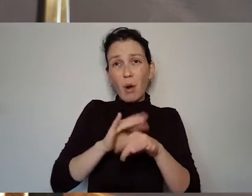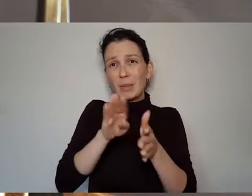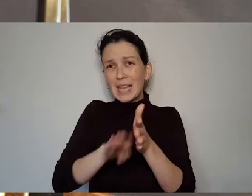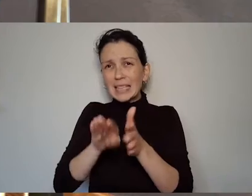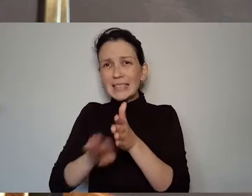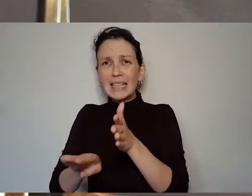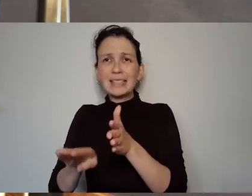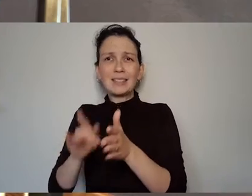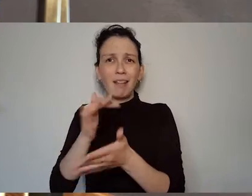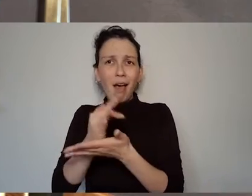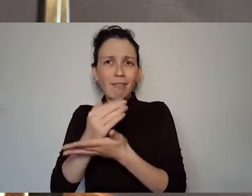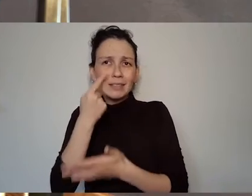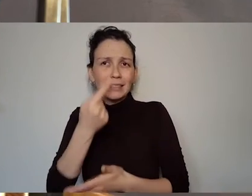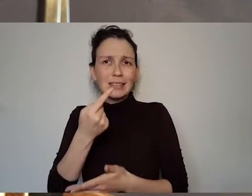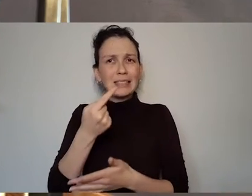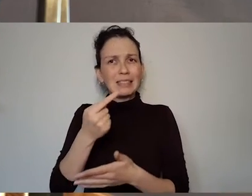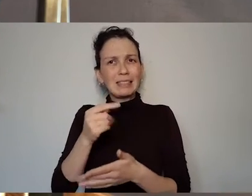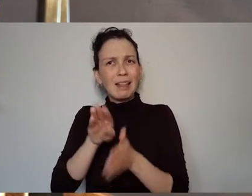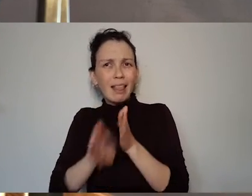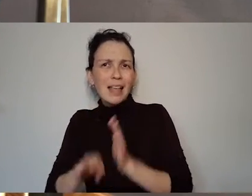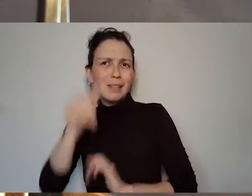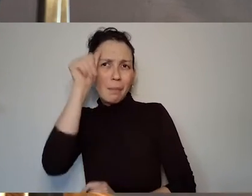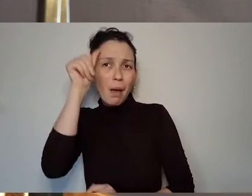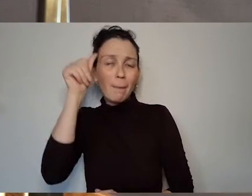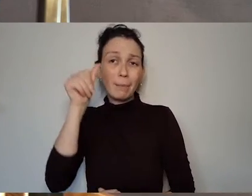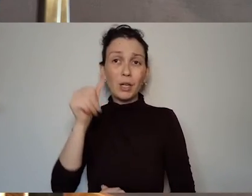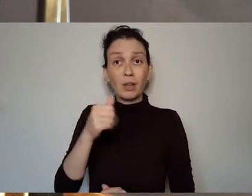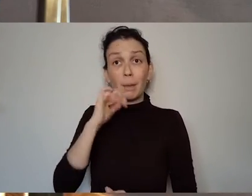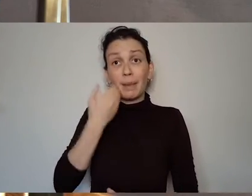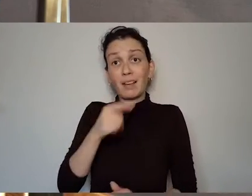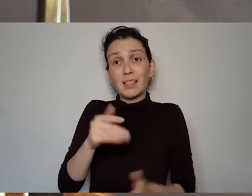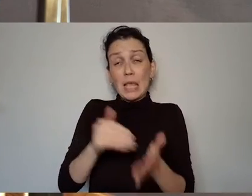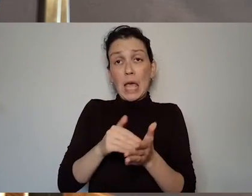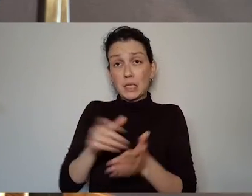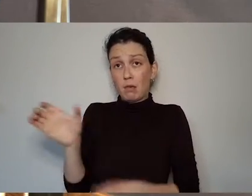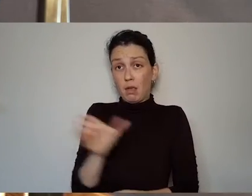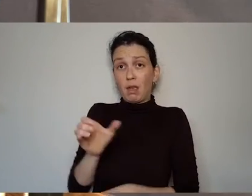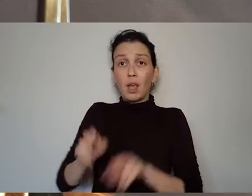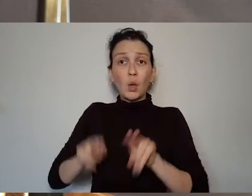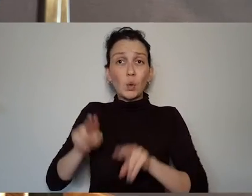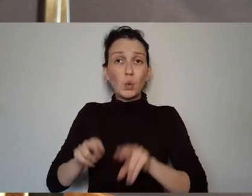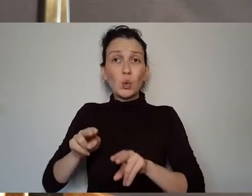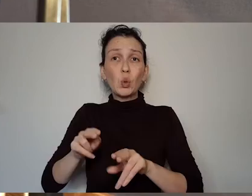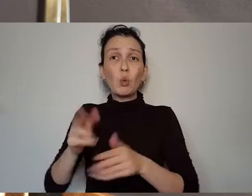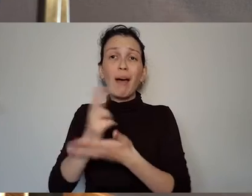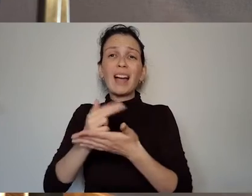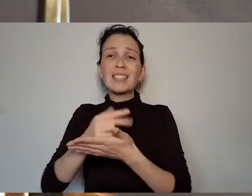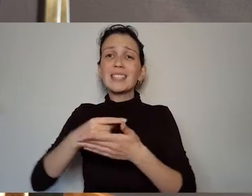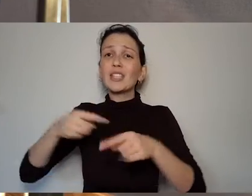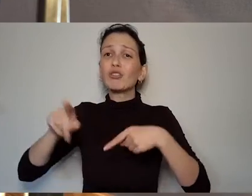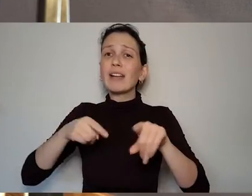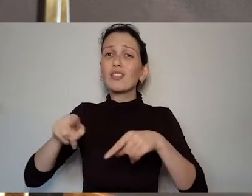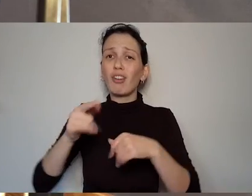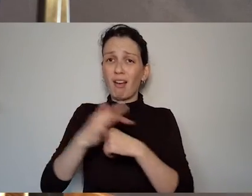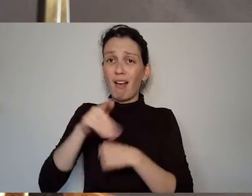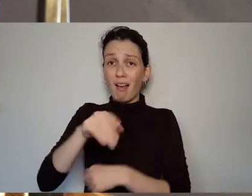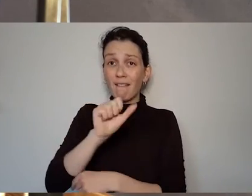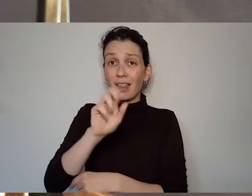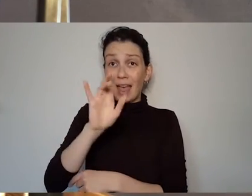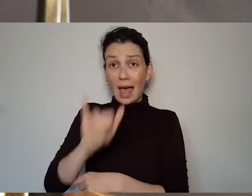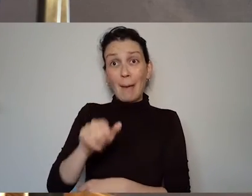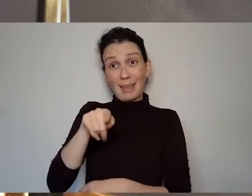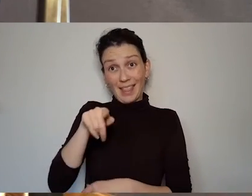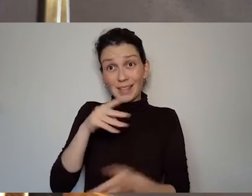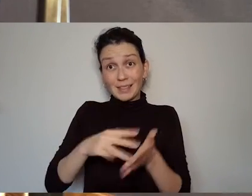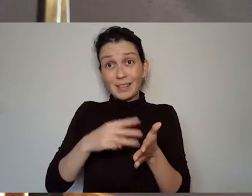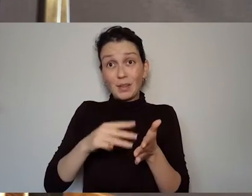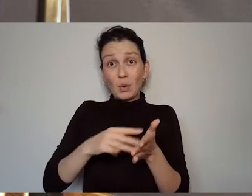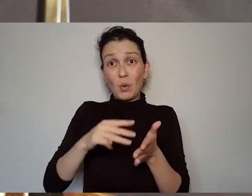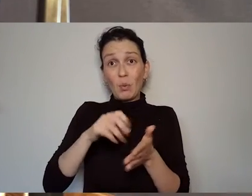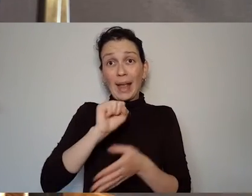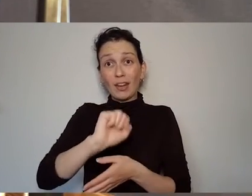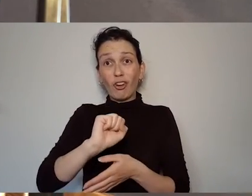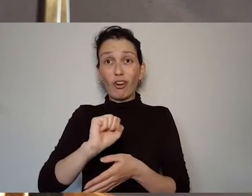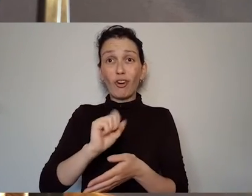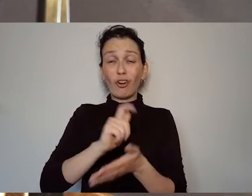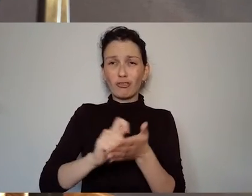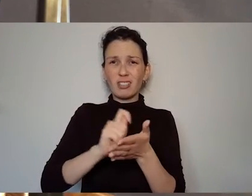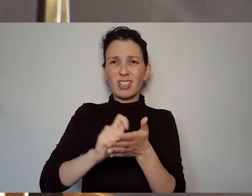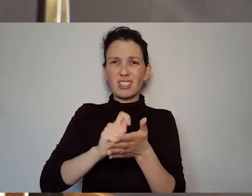took over that her work was pushed to one side in in favor of other plays that prioritised the